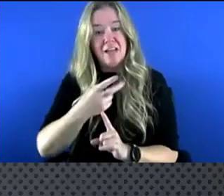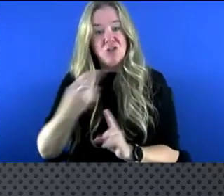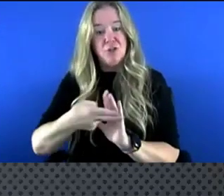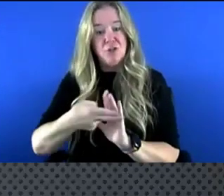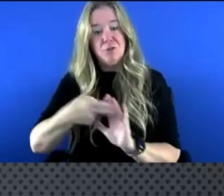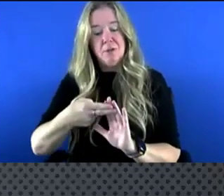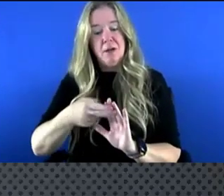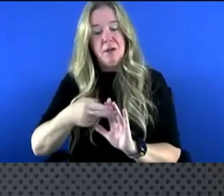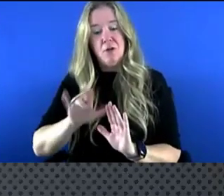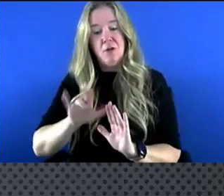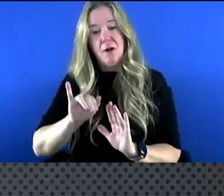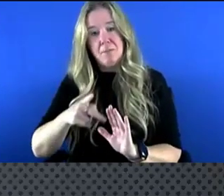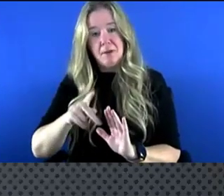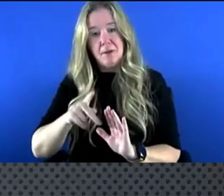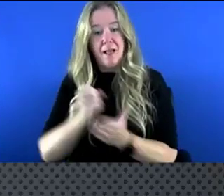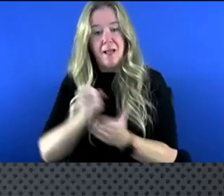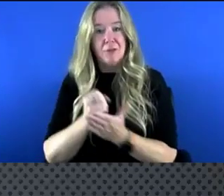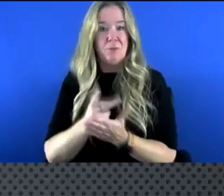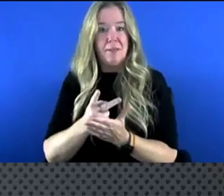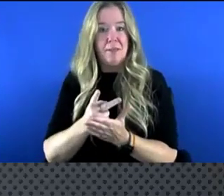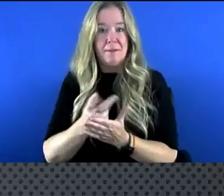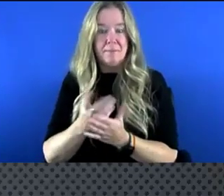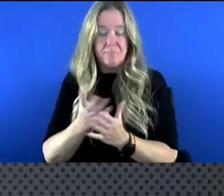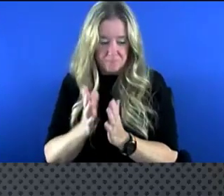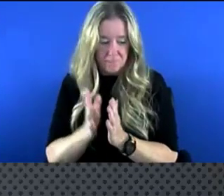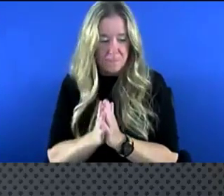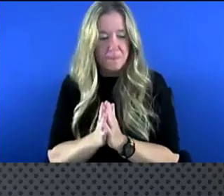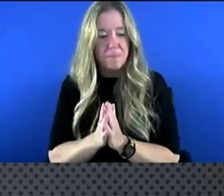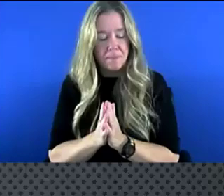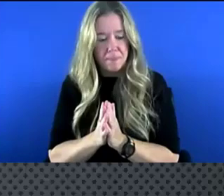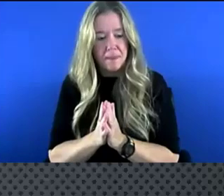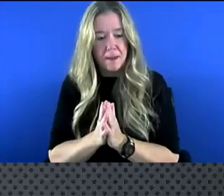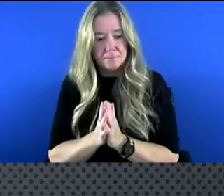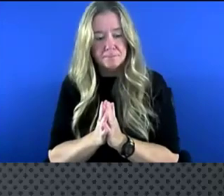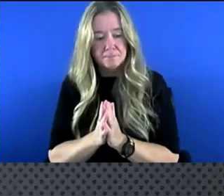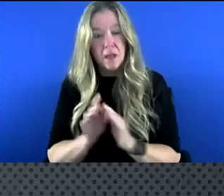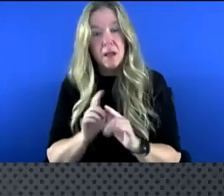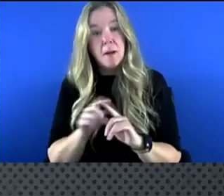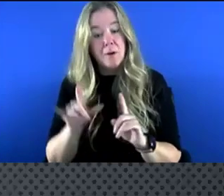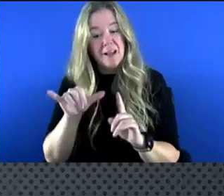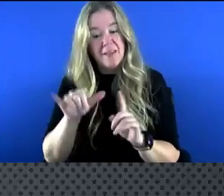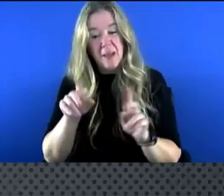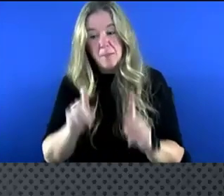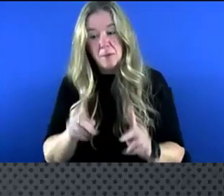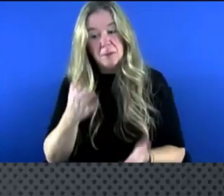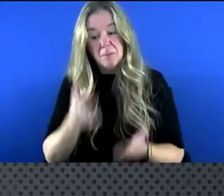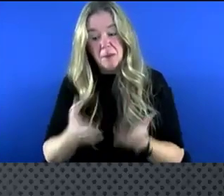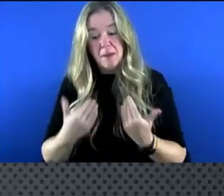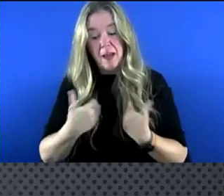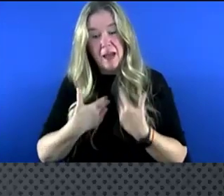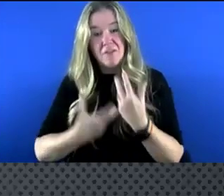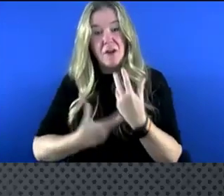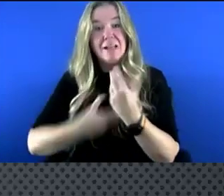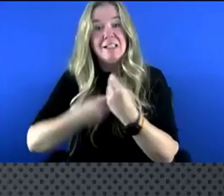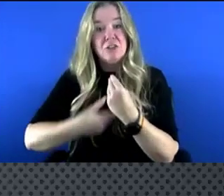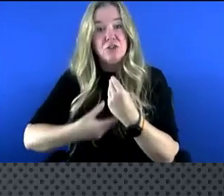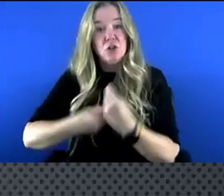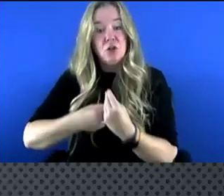as their IEP eligibility, but that person might have additional disabilities. Right? That's why we're here